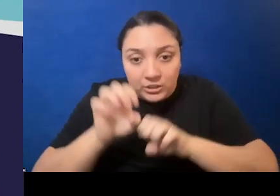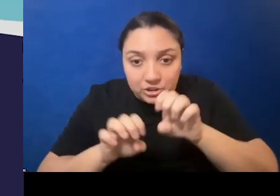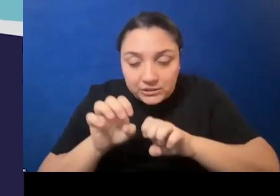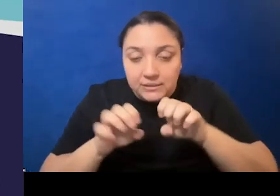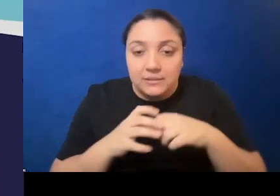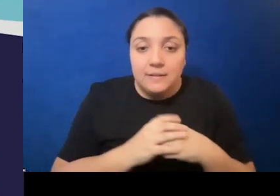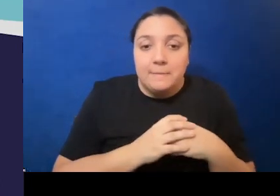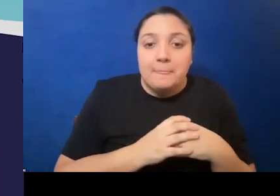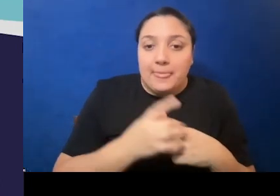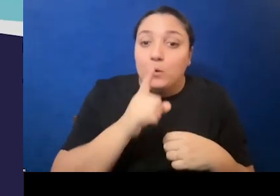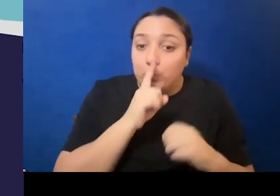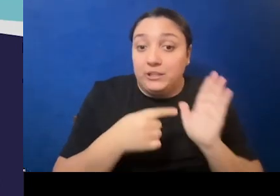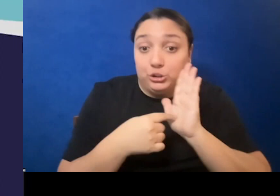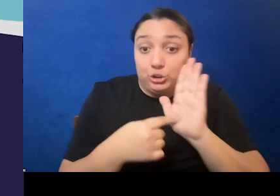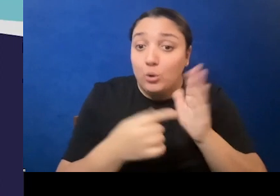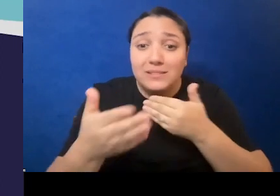IMPORTANT TO GET EVALUATIONS